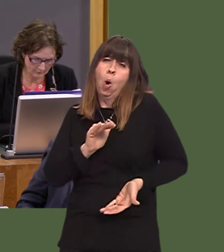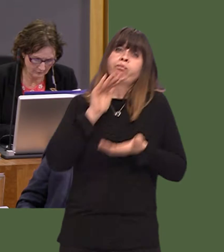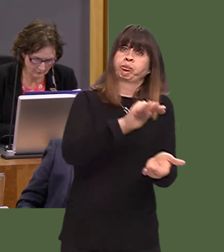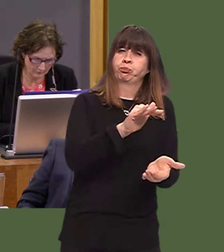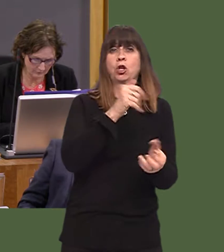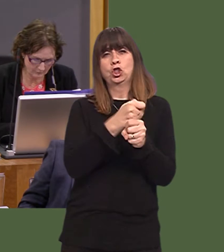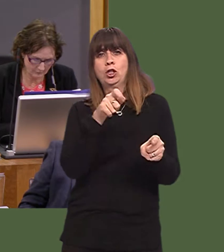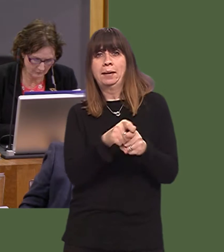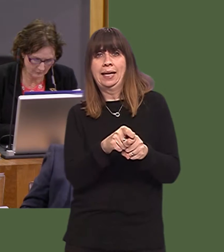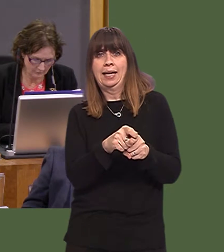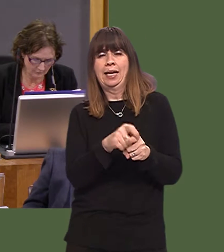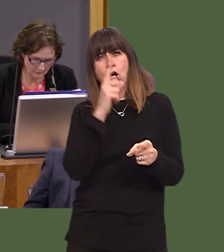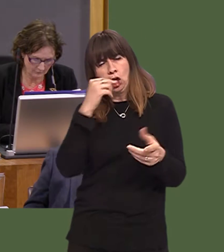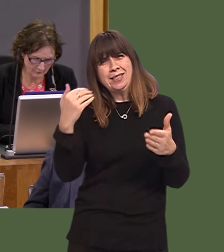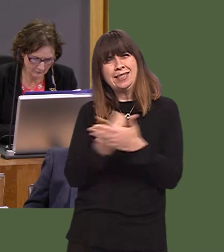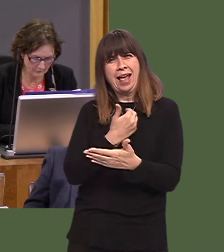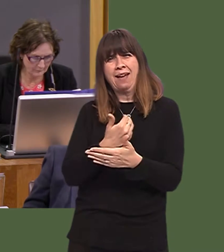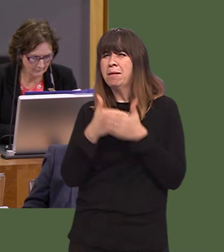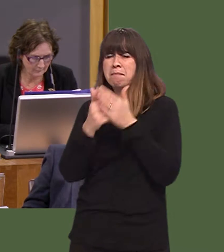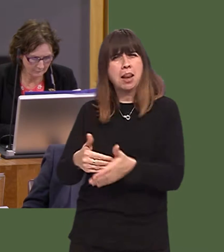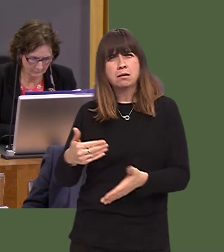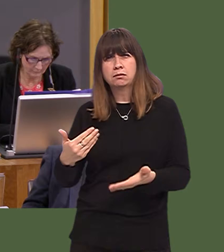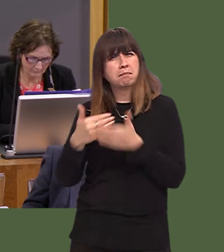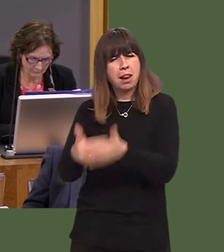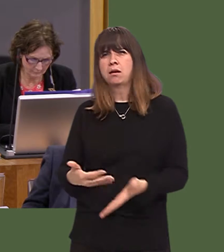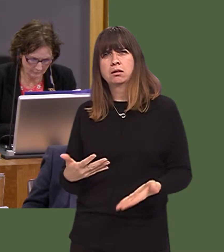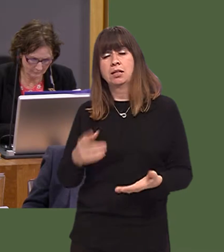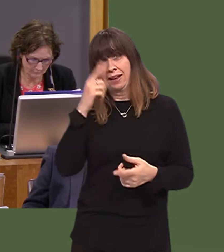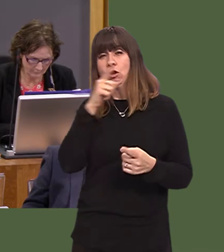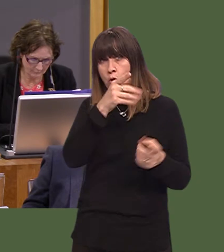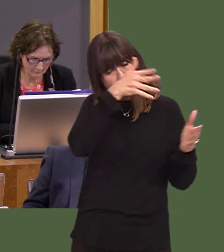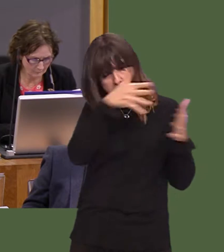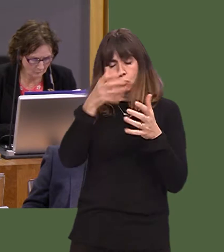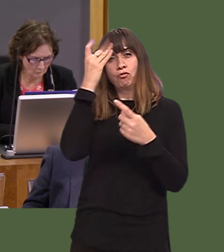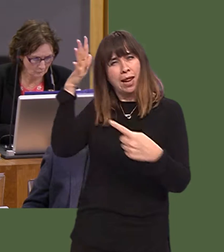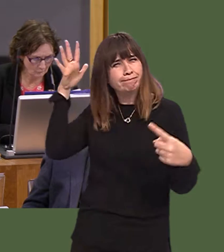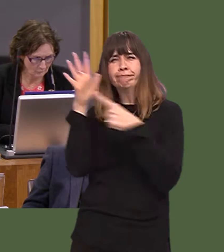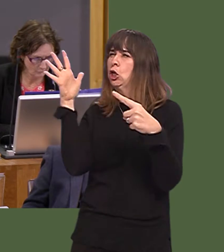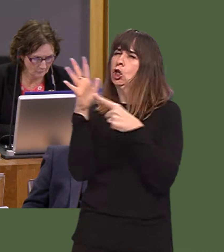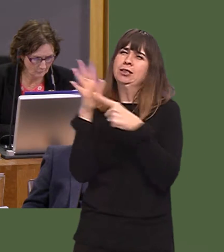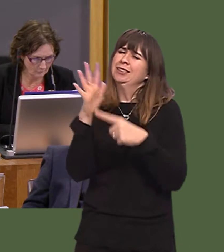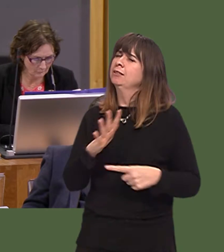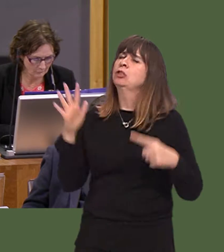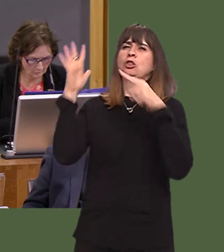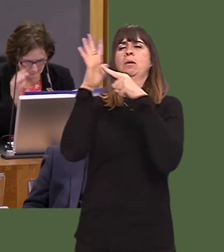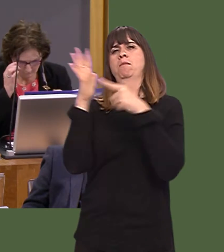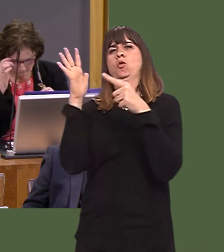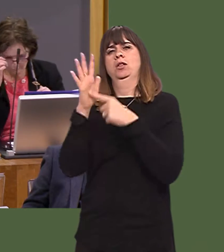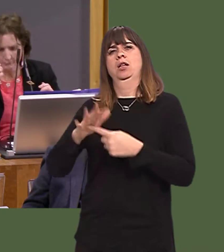the NHS £90 million a year by 2020 if we reprioritised GPs within the Welsh Governmentís NHS budget.